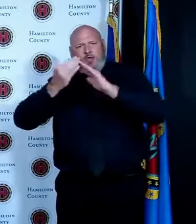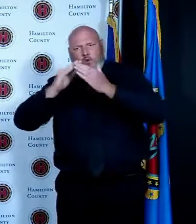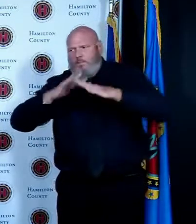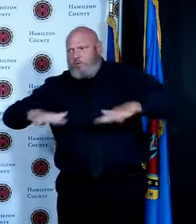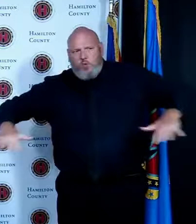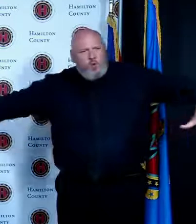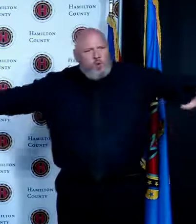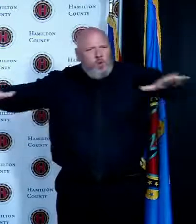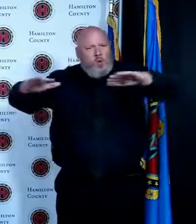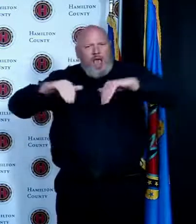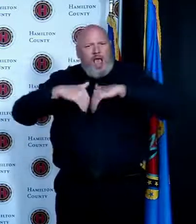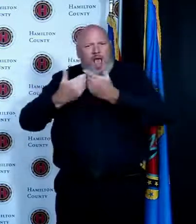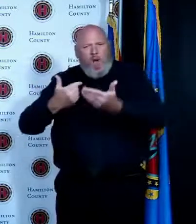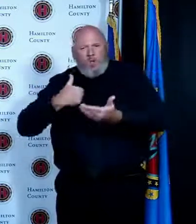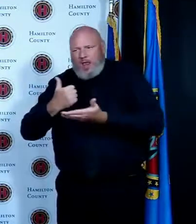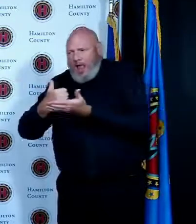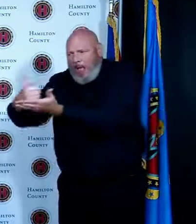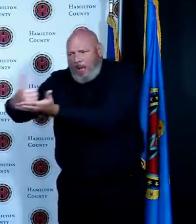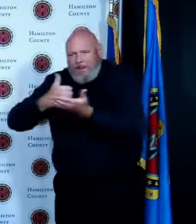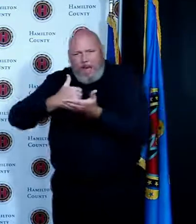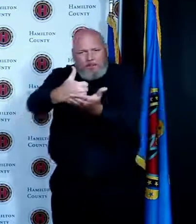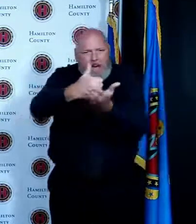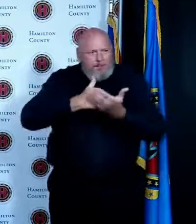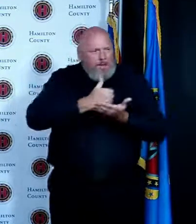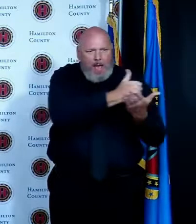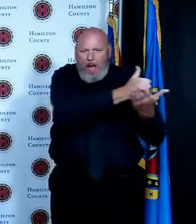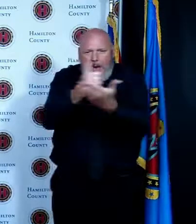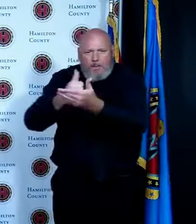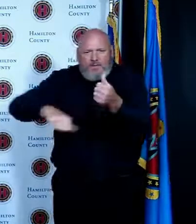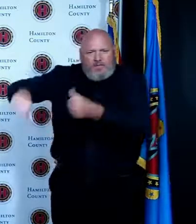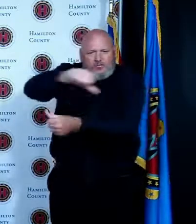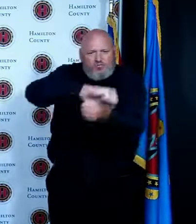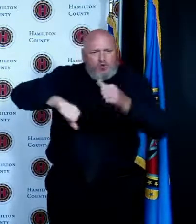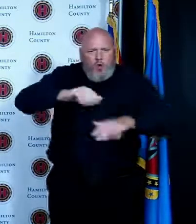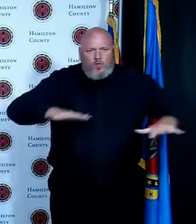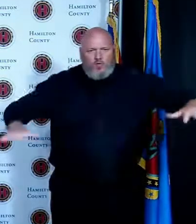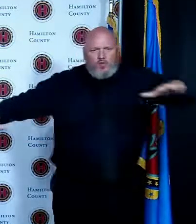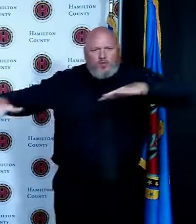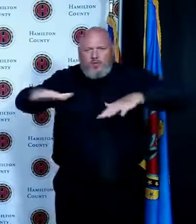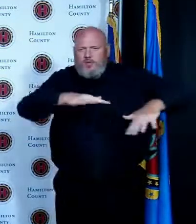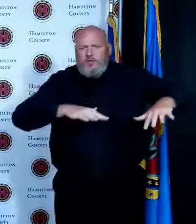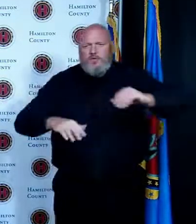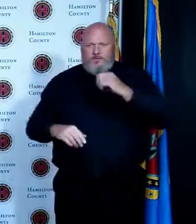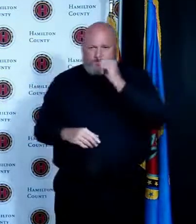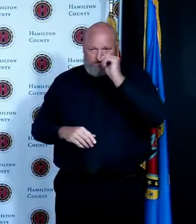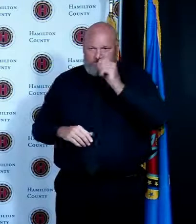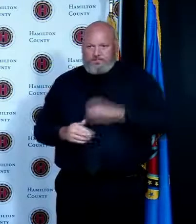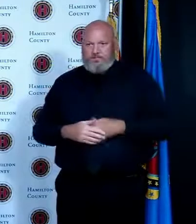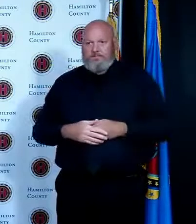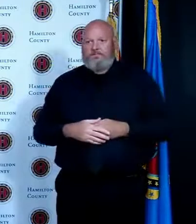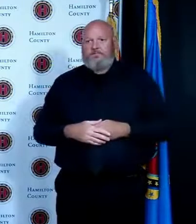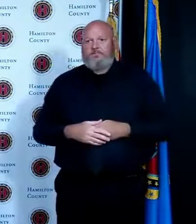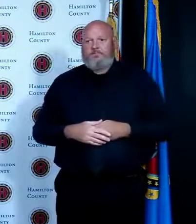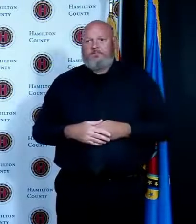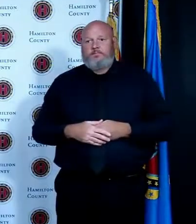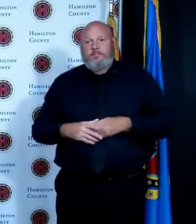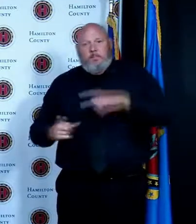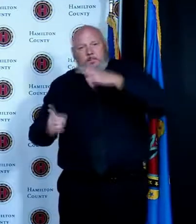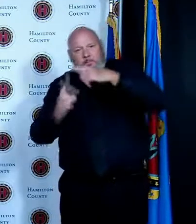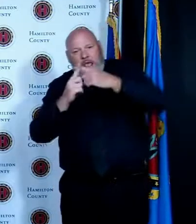things going on in our community and so very briefly I just want to touch on what's been happening by way of protests